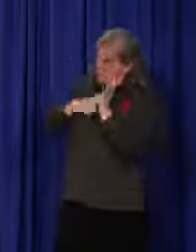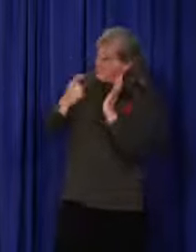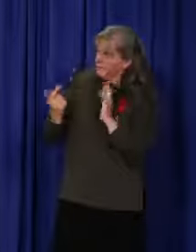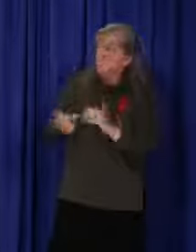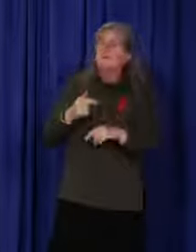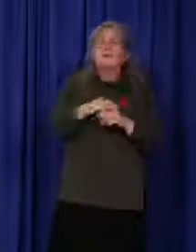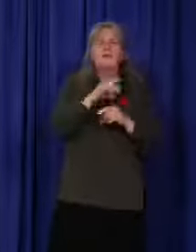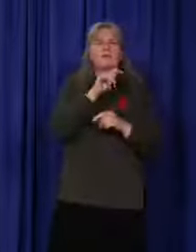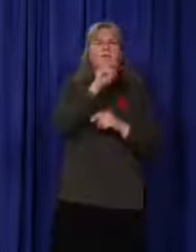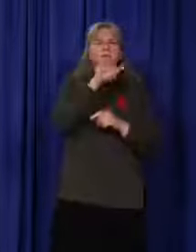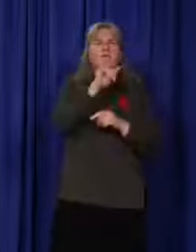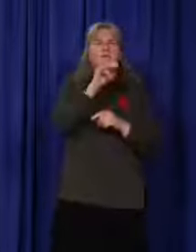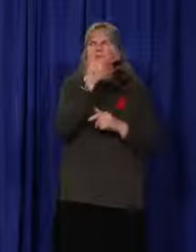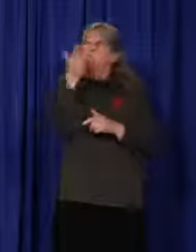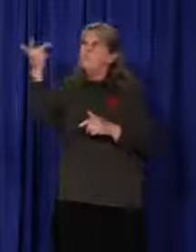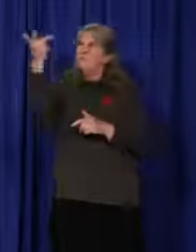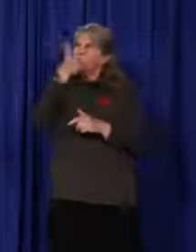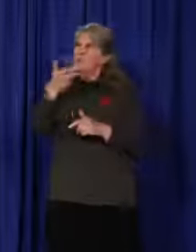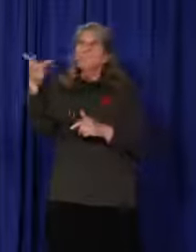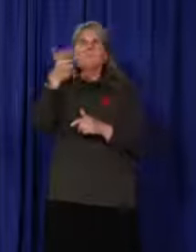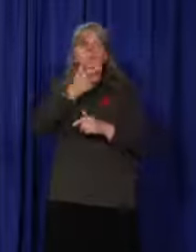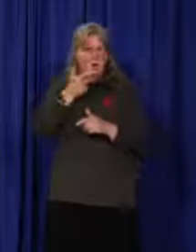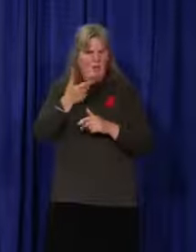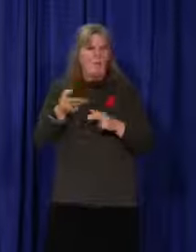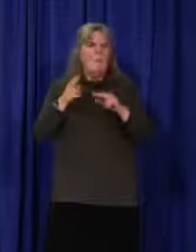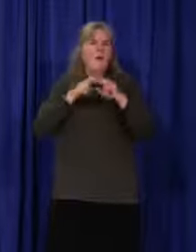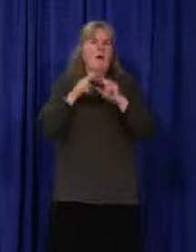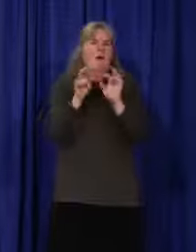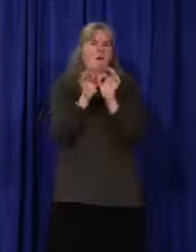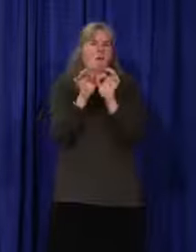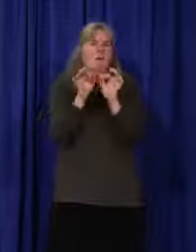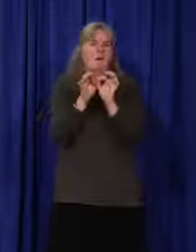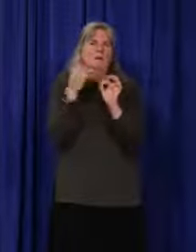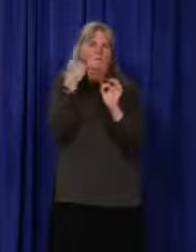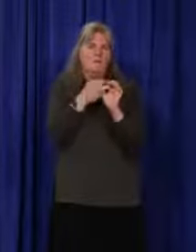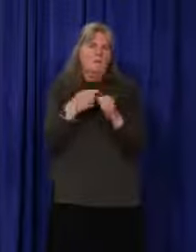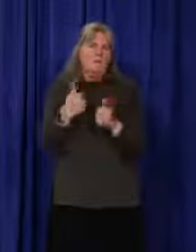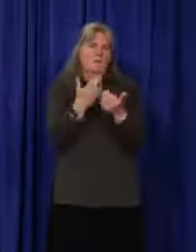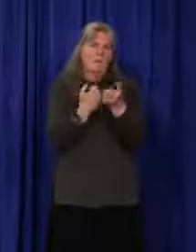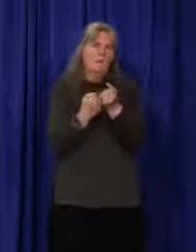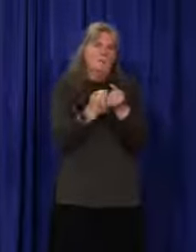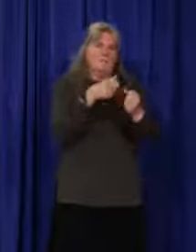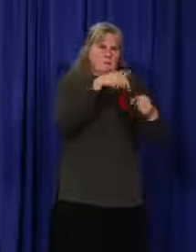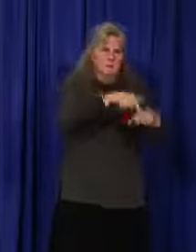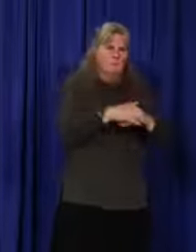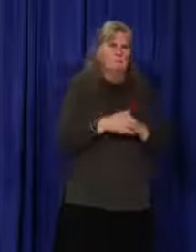Are there any avenues of enforcement or followup even if planned events take place that